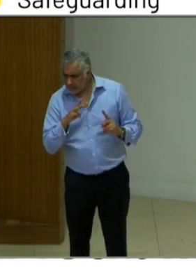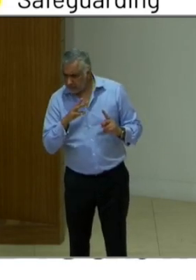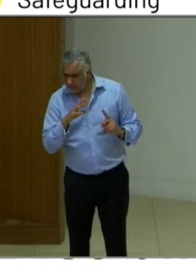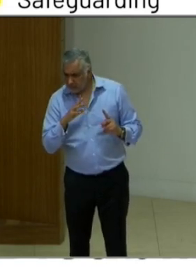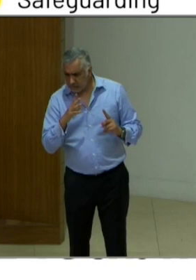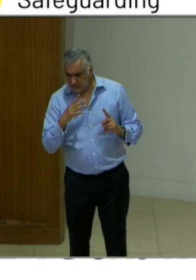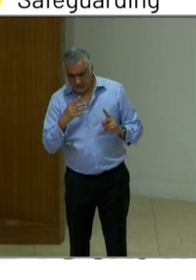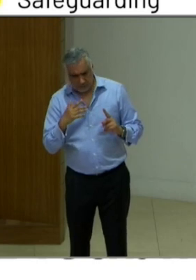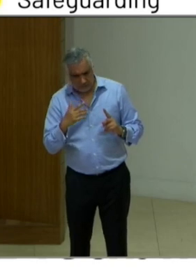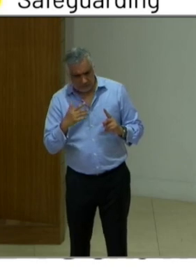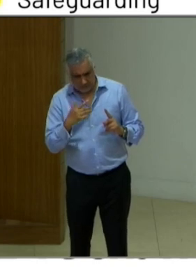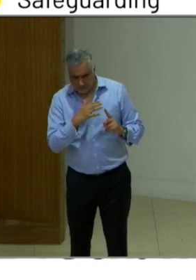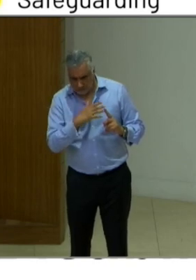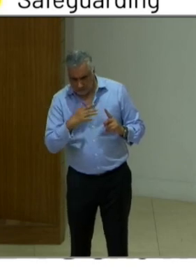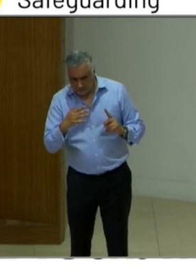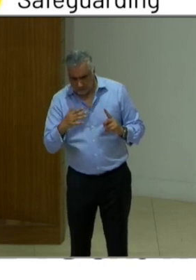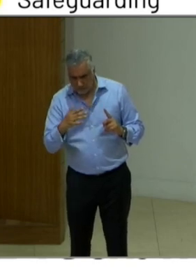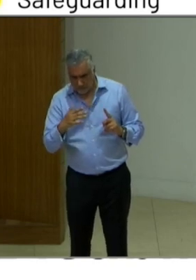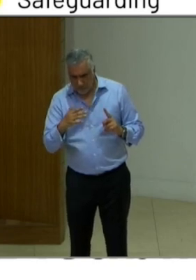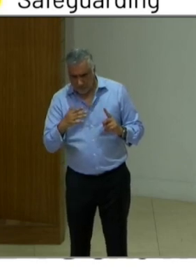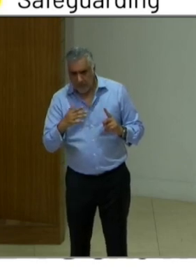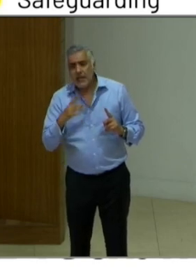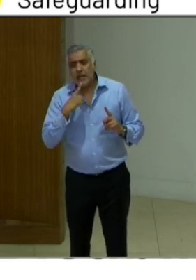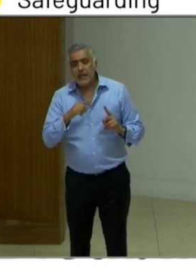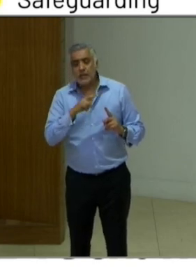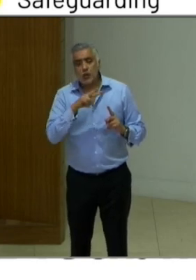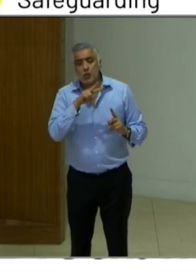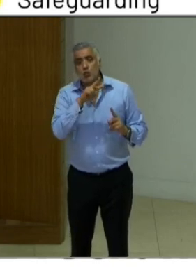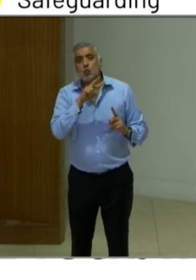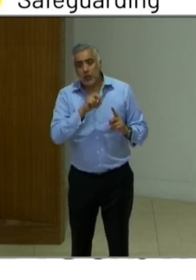related restrictions. In 2022, you put